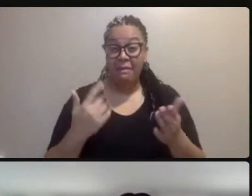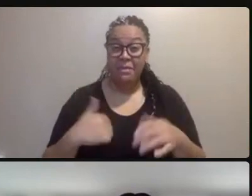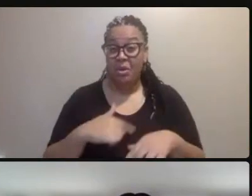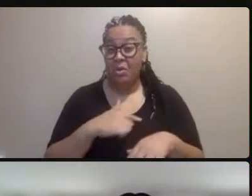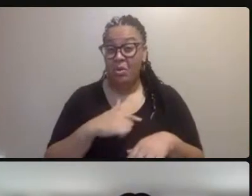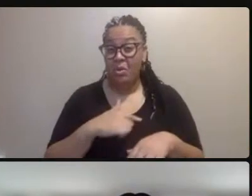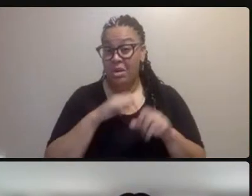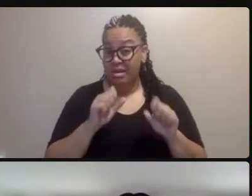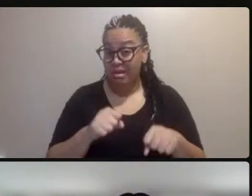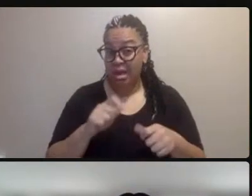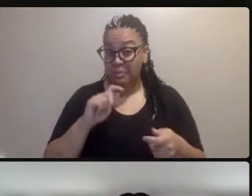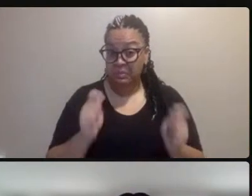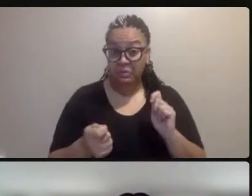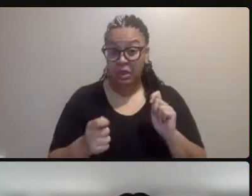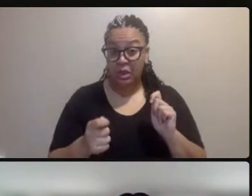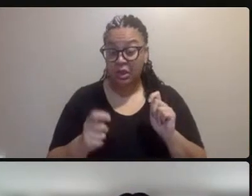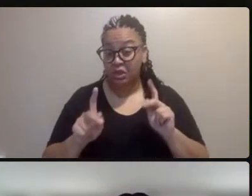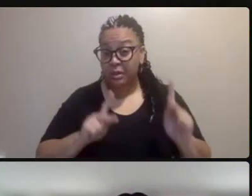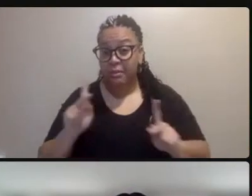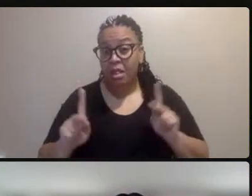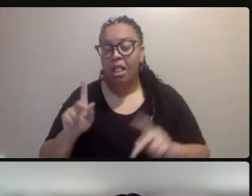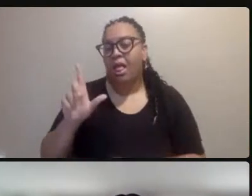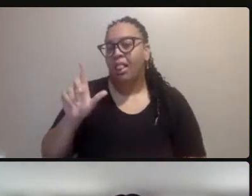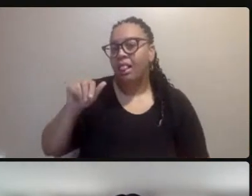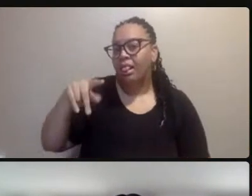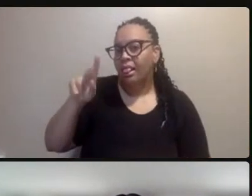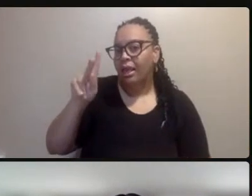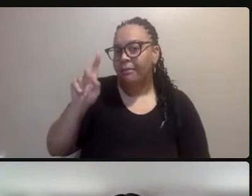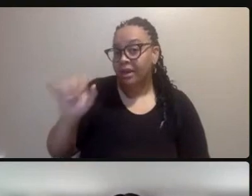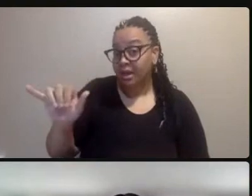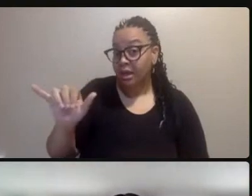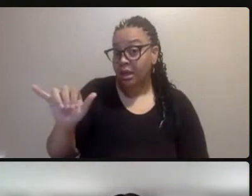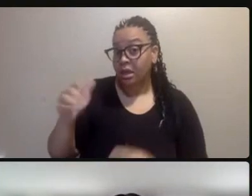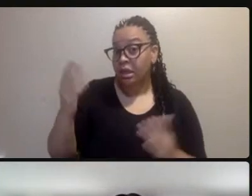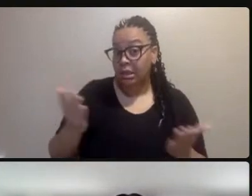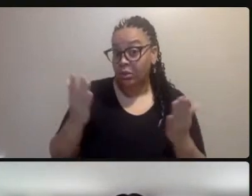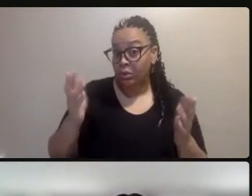IS HAVING SOME TECHNICAL ISSUES